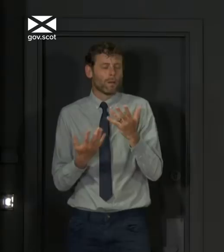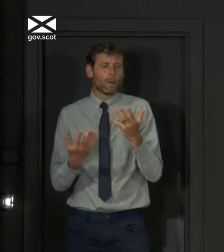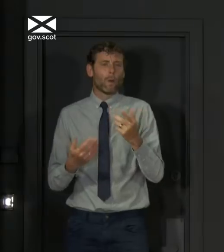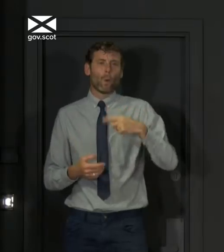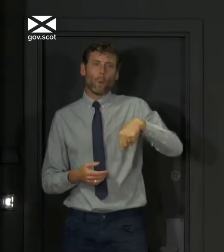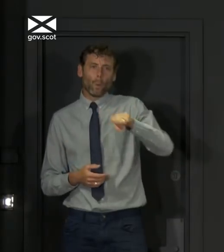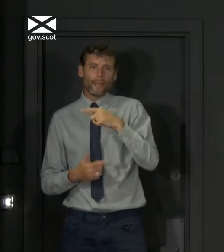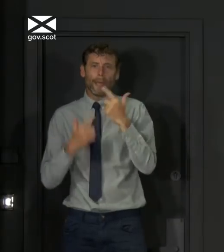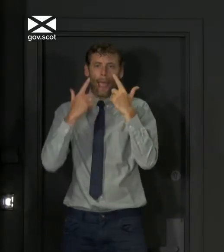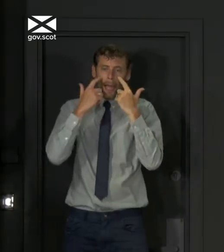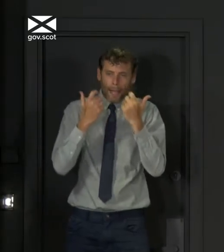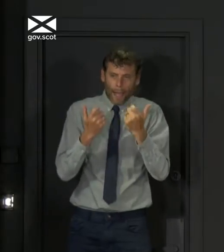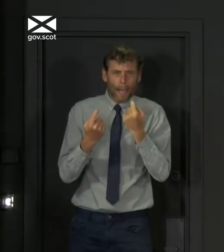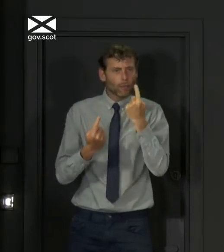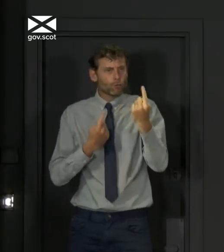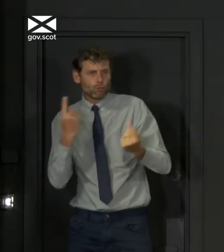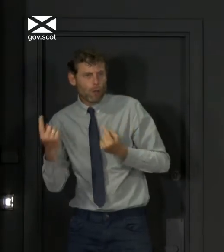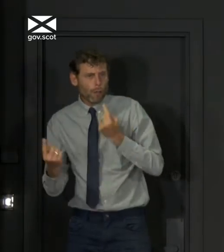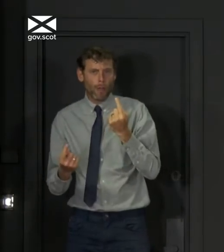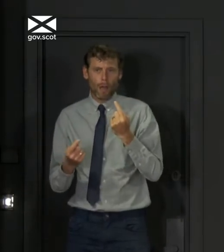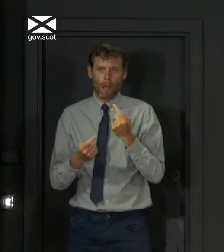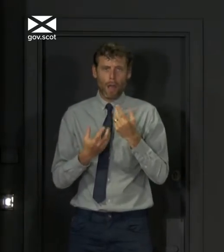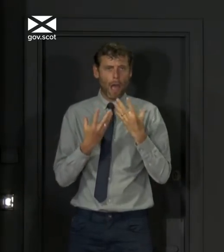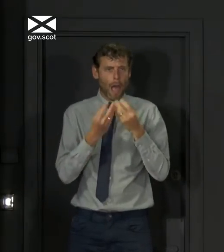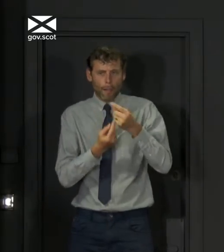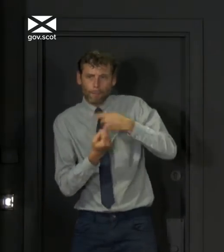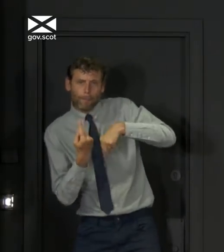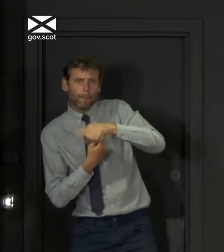we care for each other, that we look out for each other, that we remember that the things